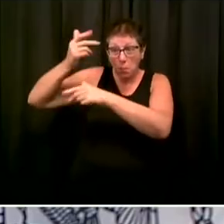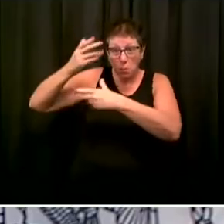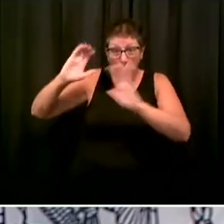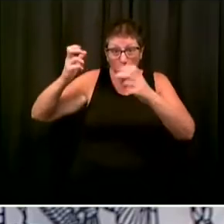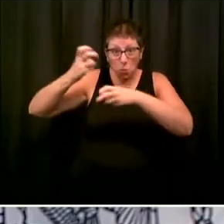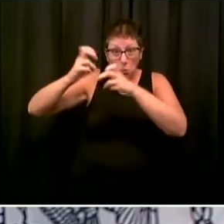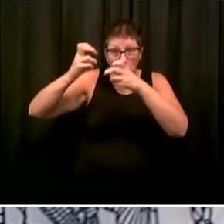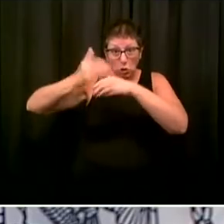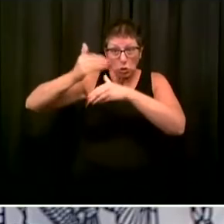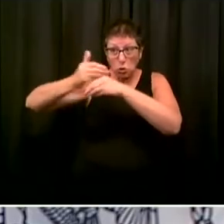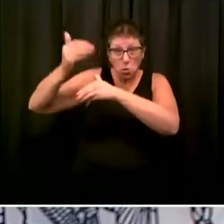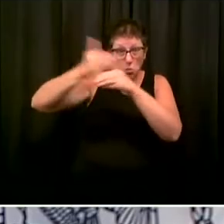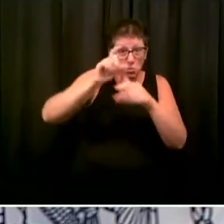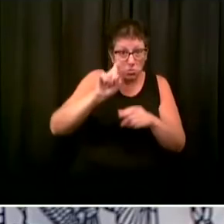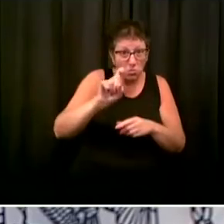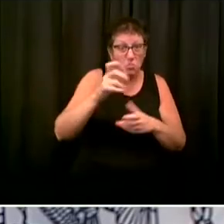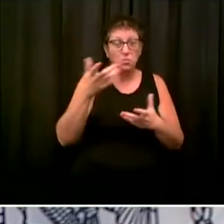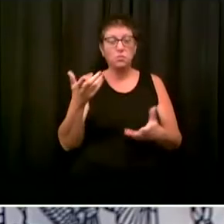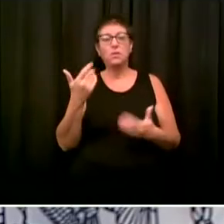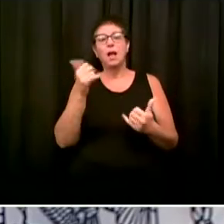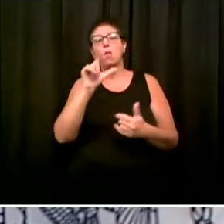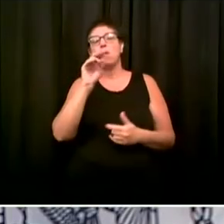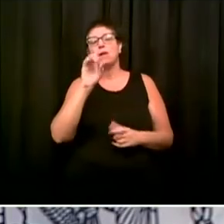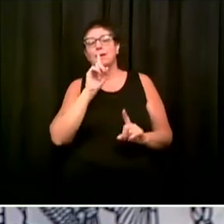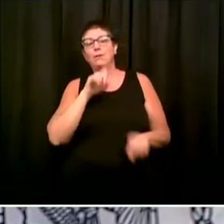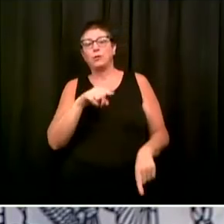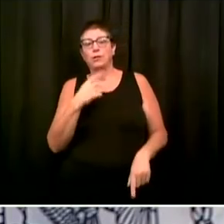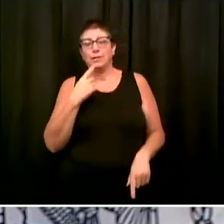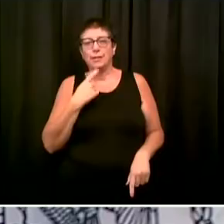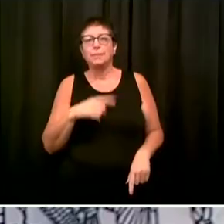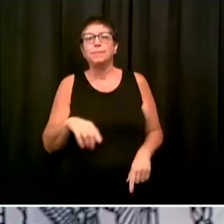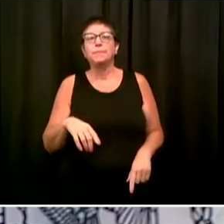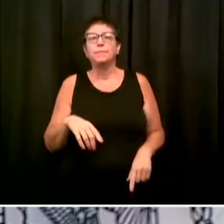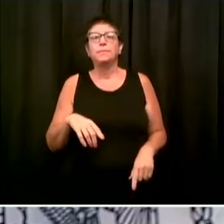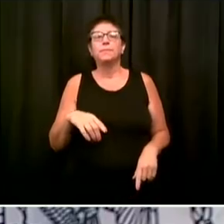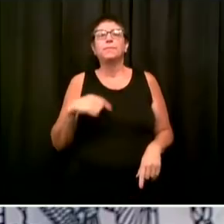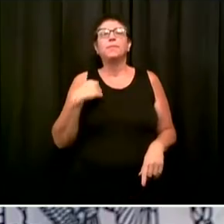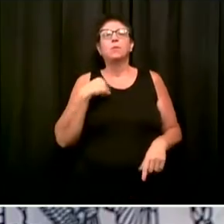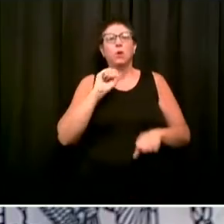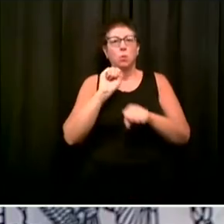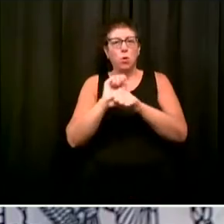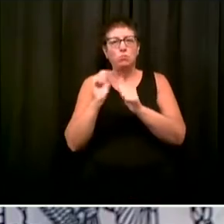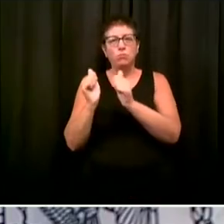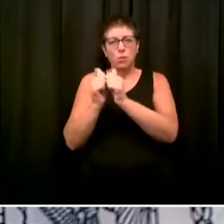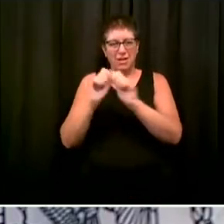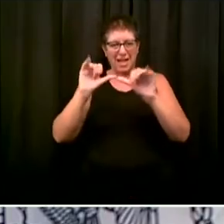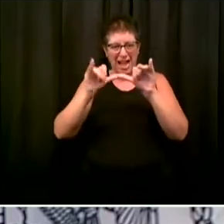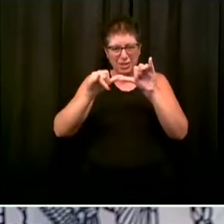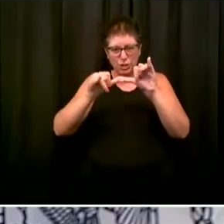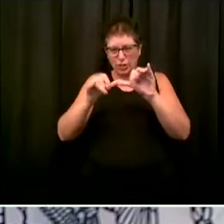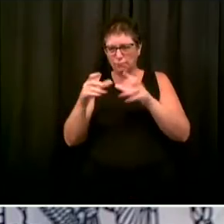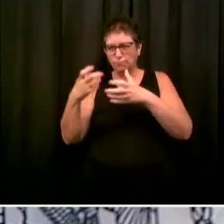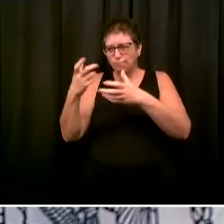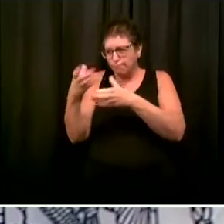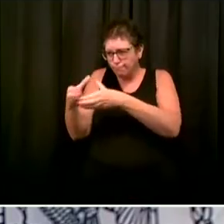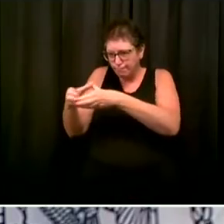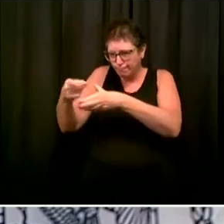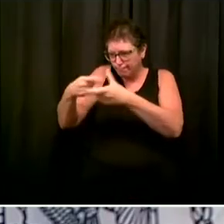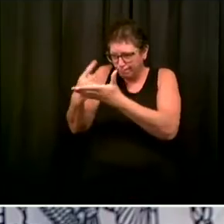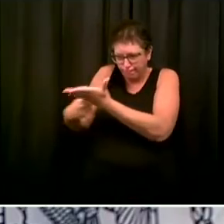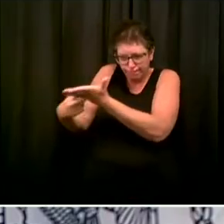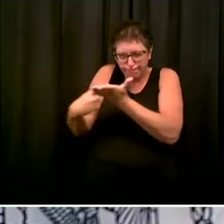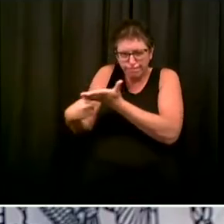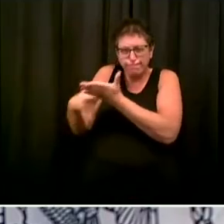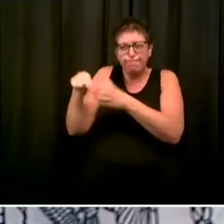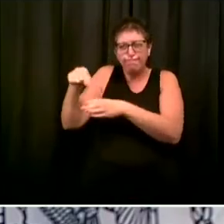ABOUT WHAT TO DO ON DAYS WH EN